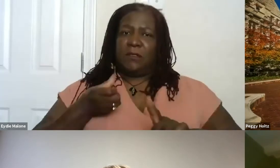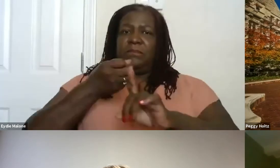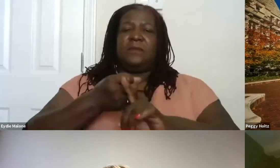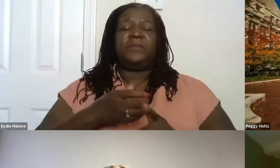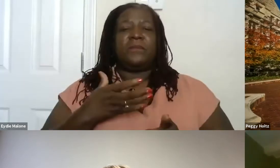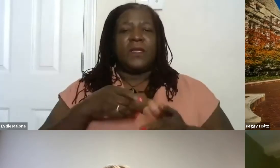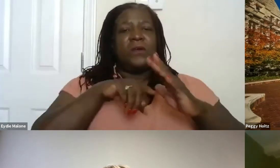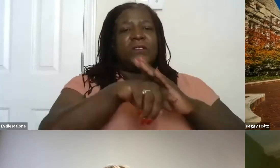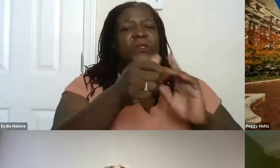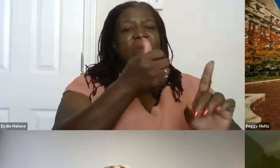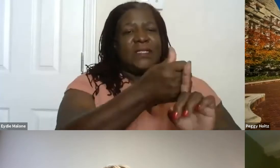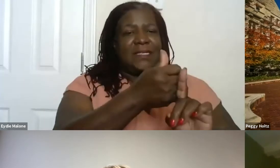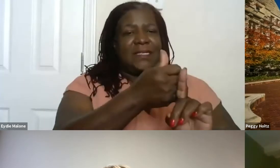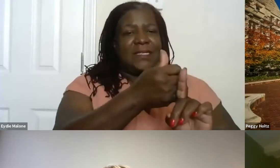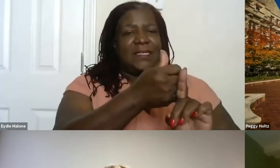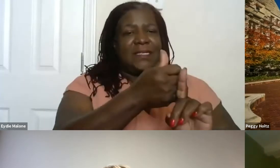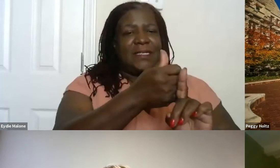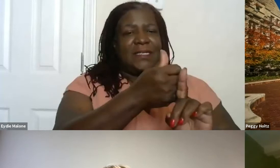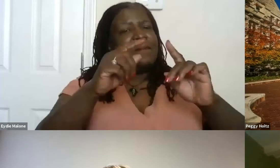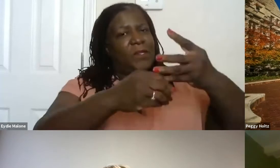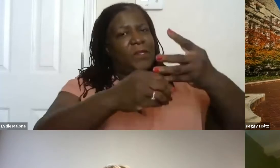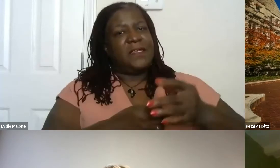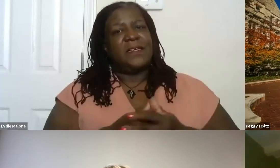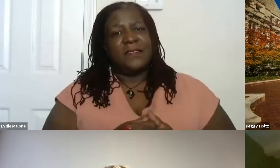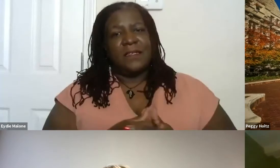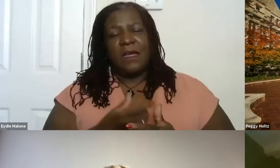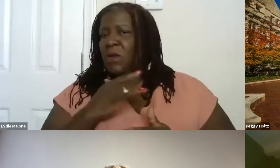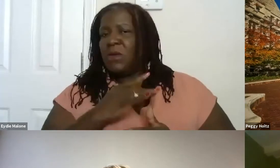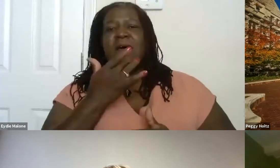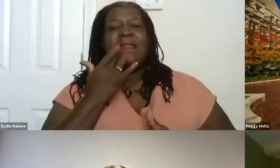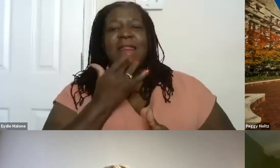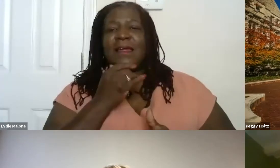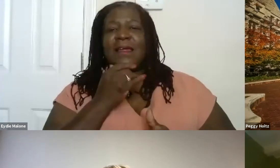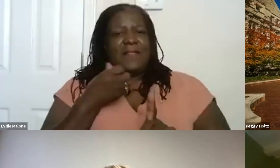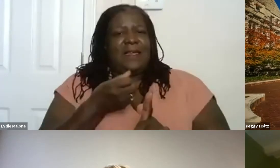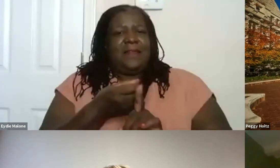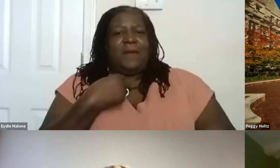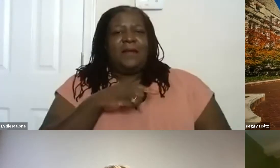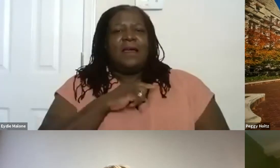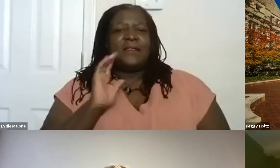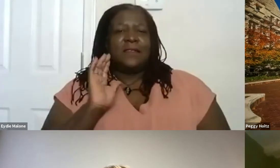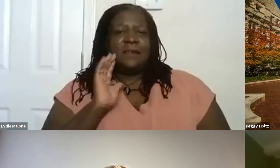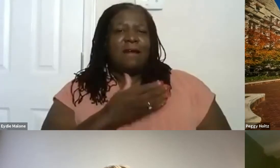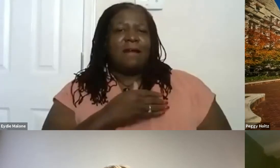kinds of things, we we were lucky that we didn't have that impact. So I think for all